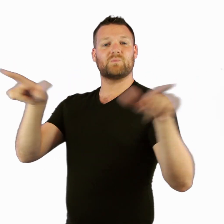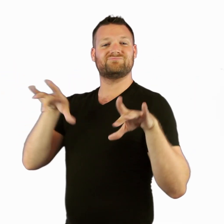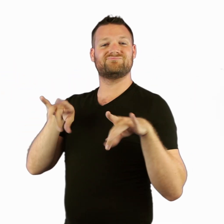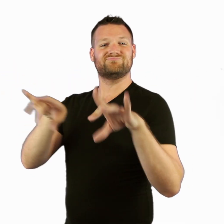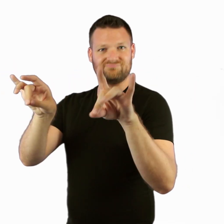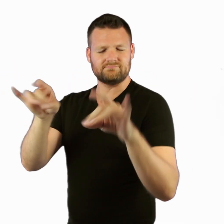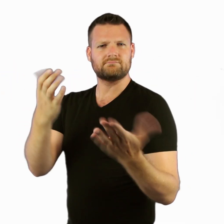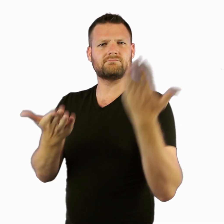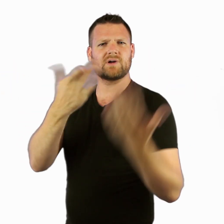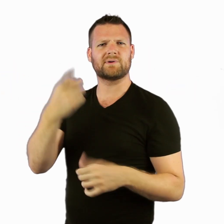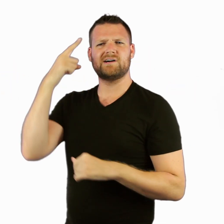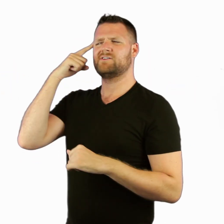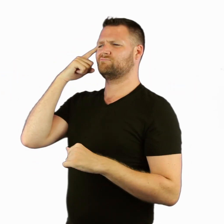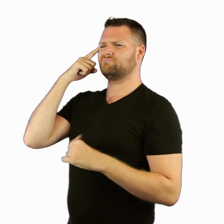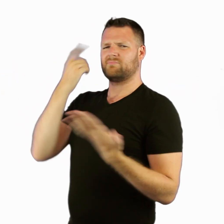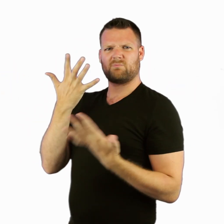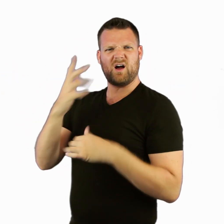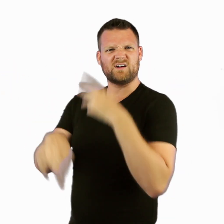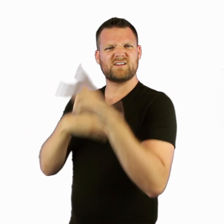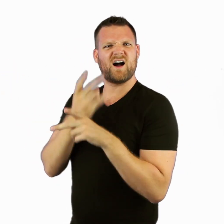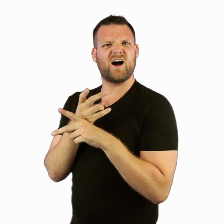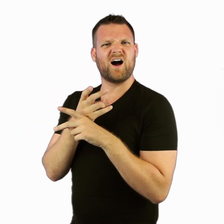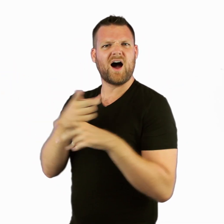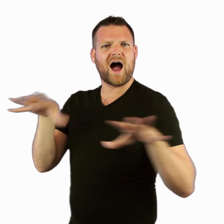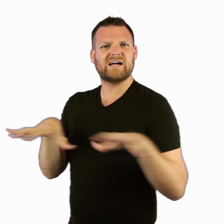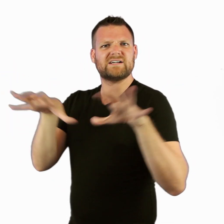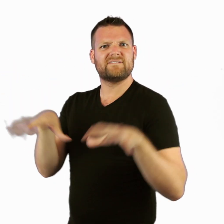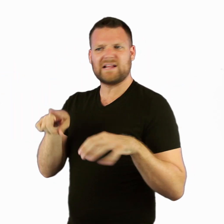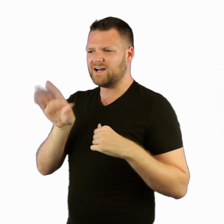In terms of language acquisition, you might be wondering what other kinds